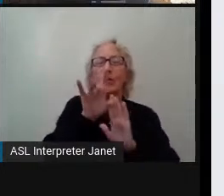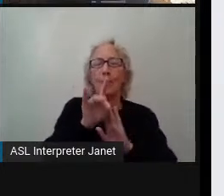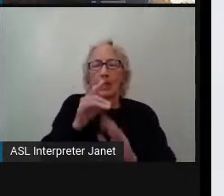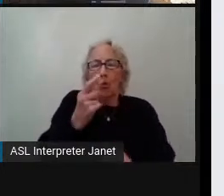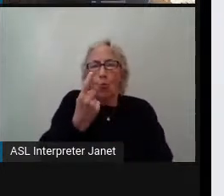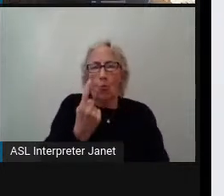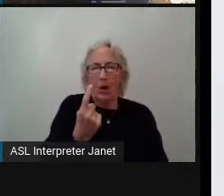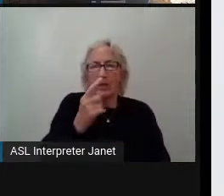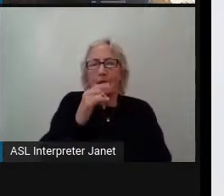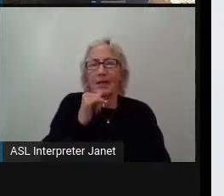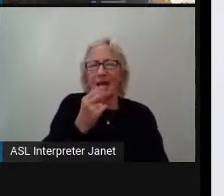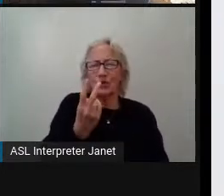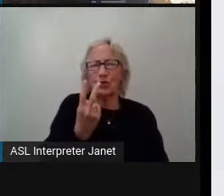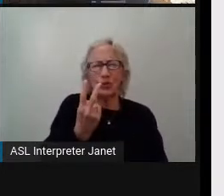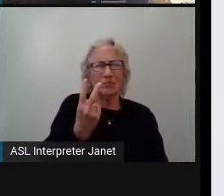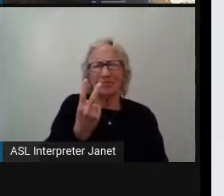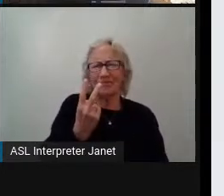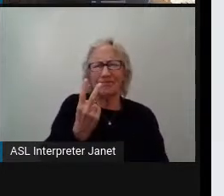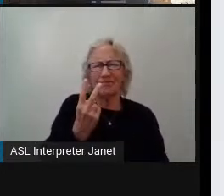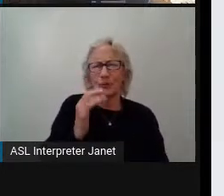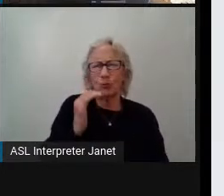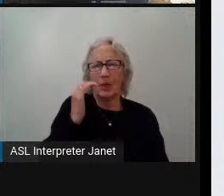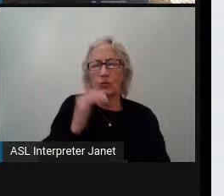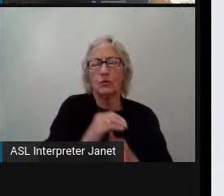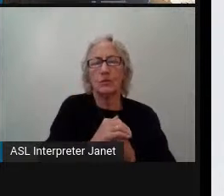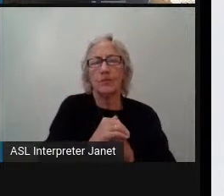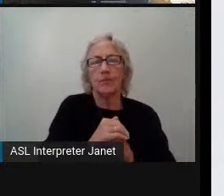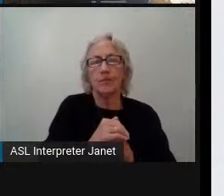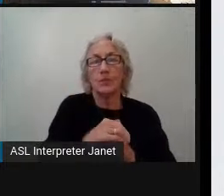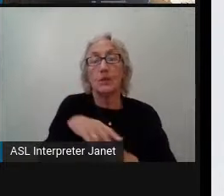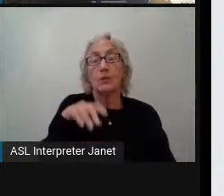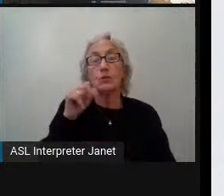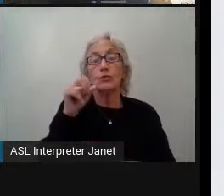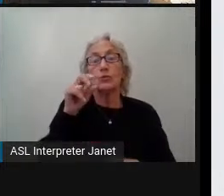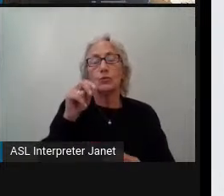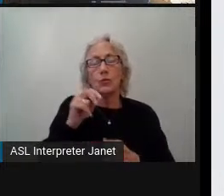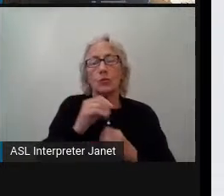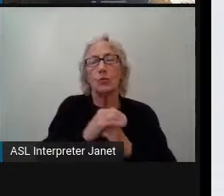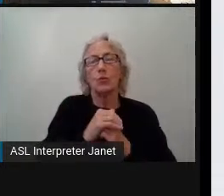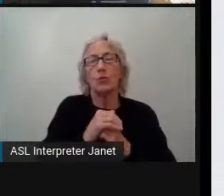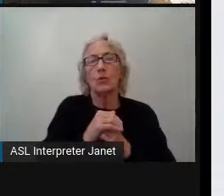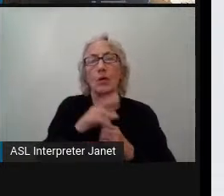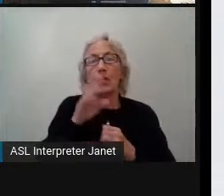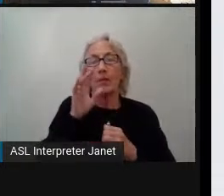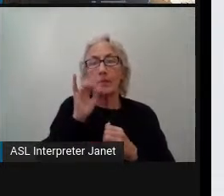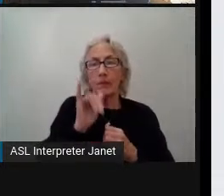think so people could choose if they want to be accessible or if they like other design better. We need everything that is